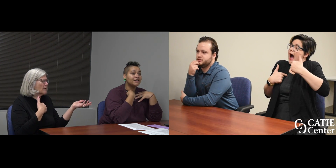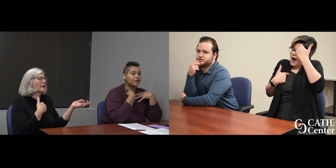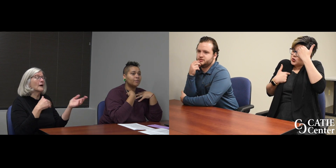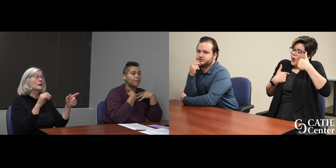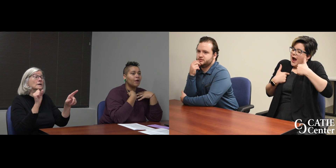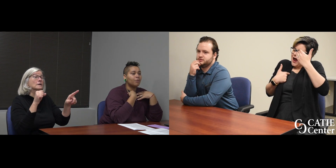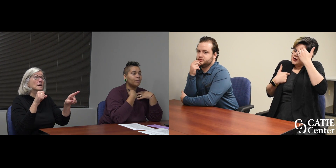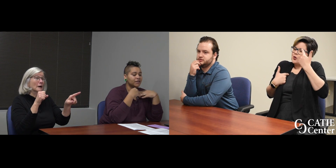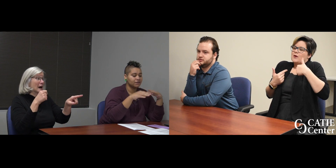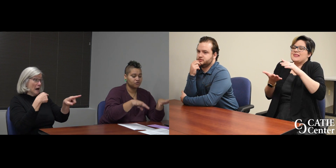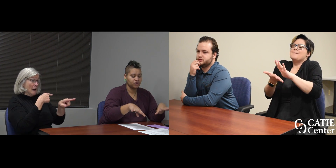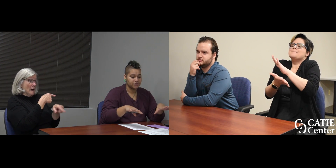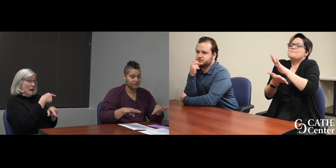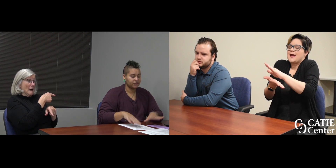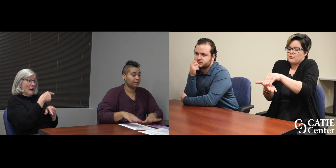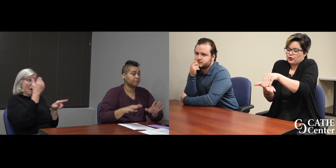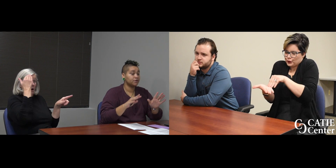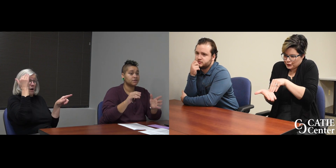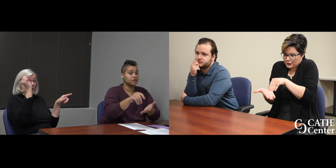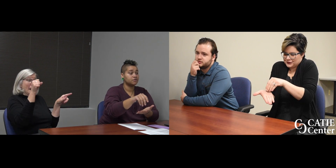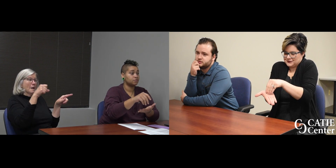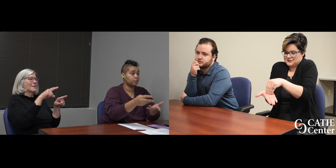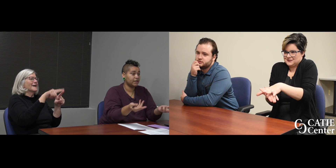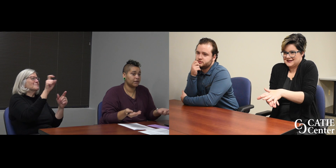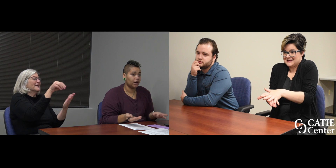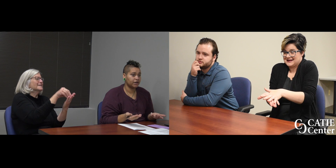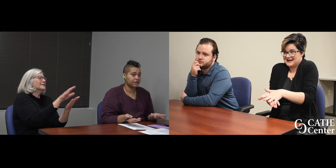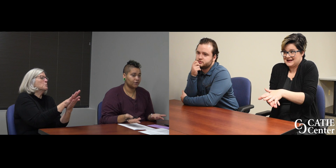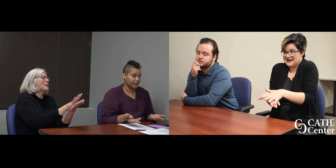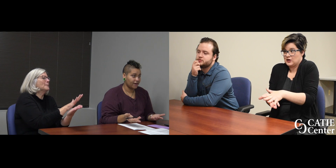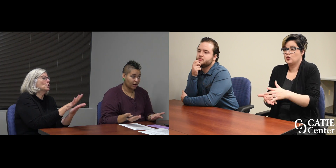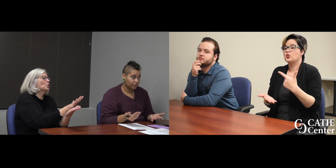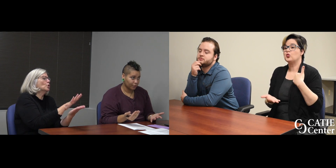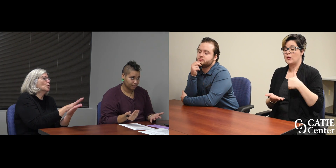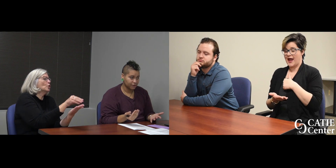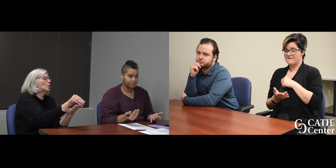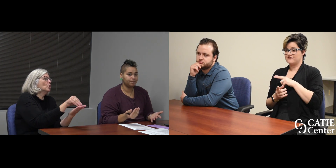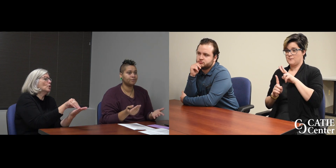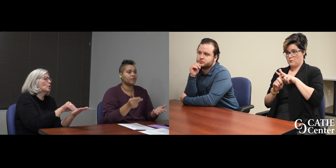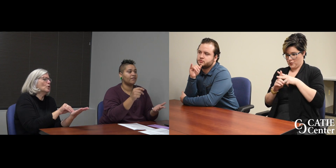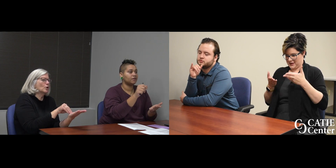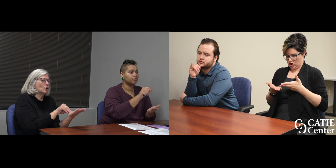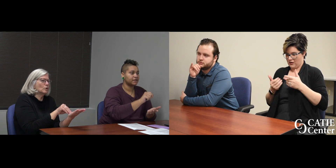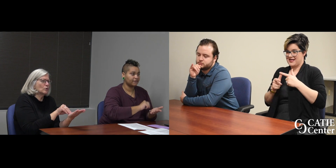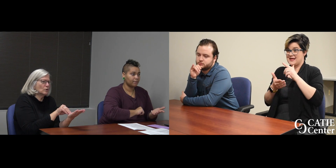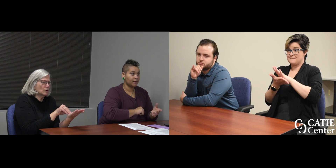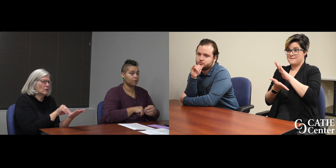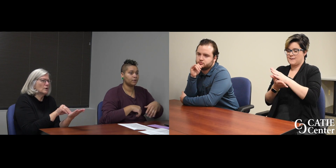I know it, but we need just to fill out the papers because we are here. We have our appointment, and then we take that paper